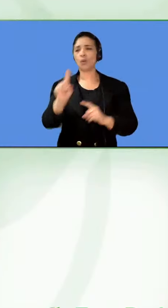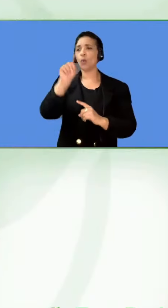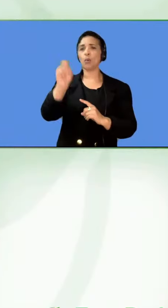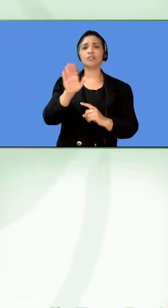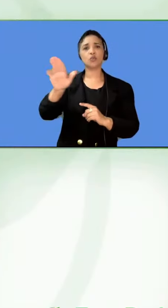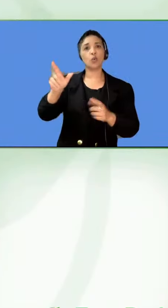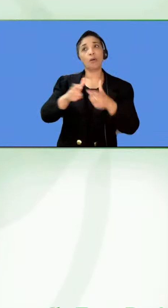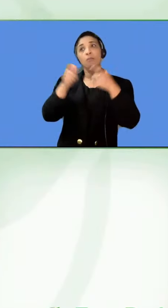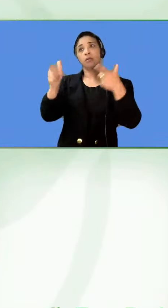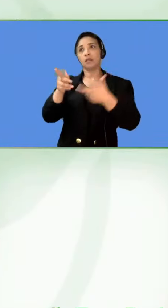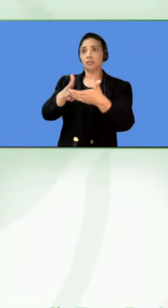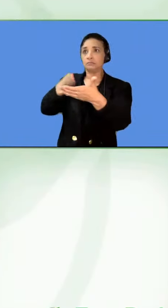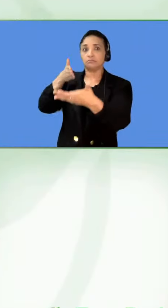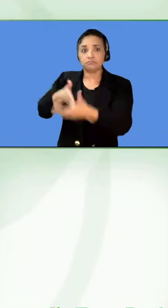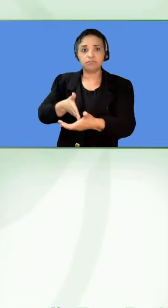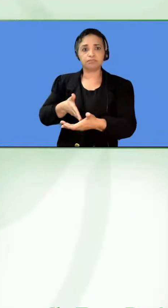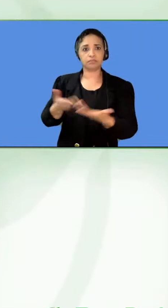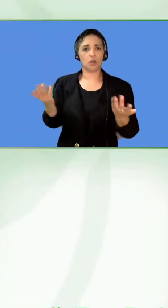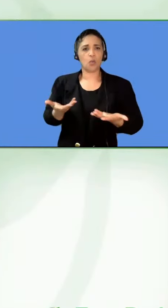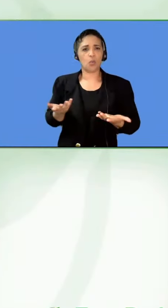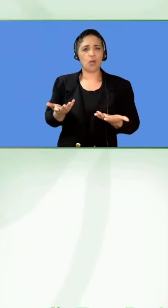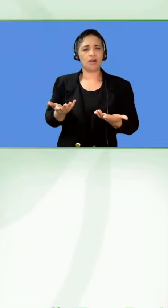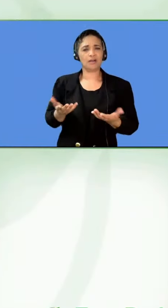Do you have barriers to studying along with your peers??